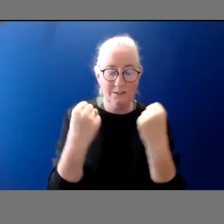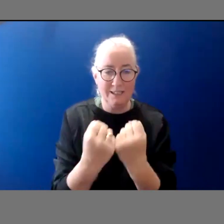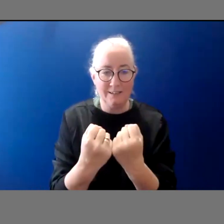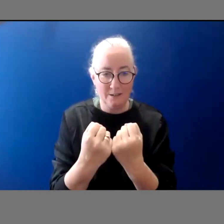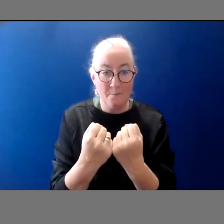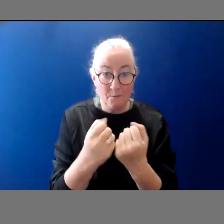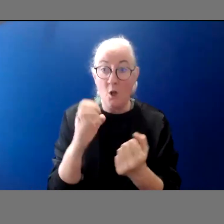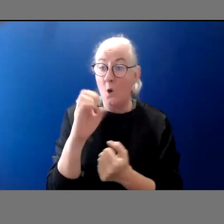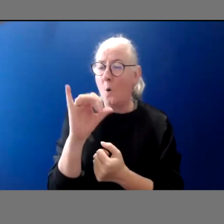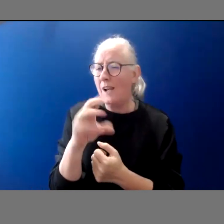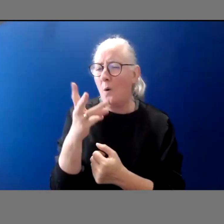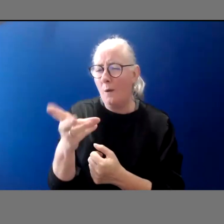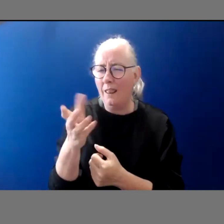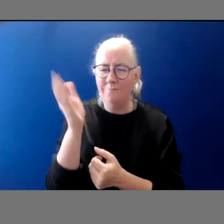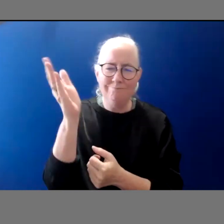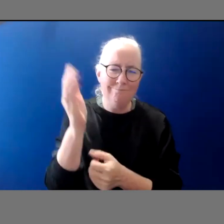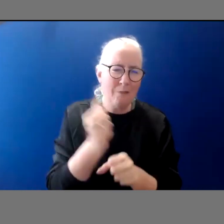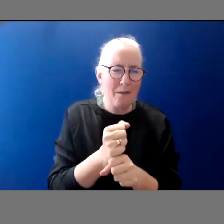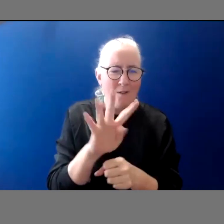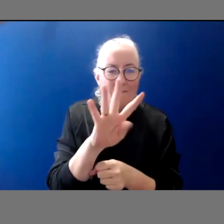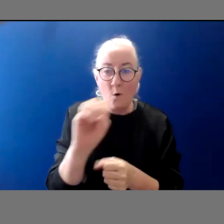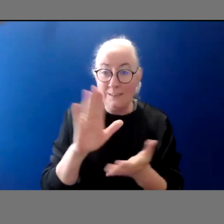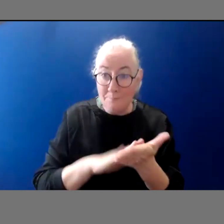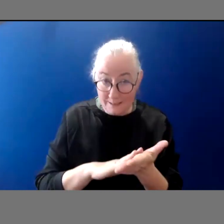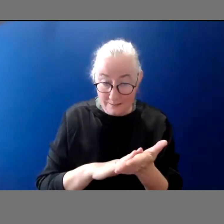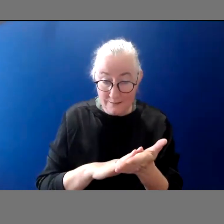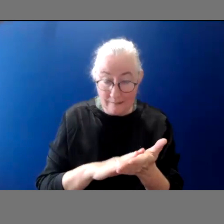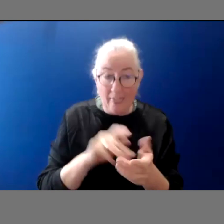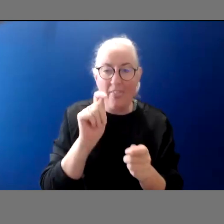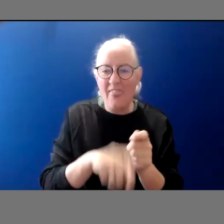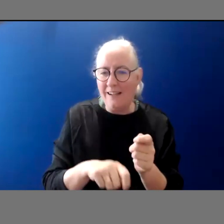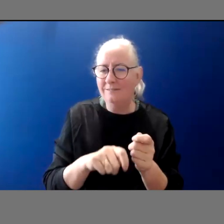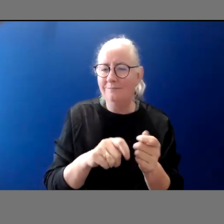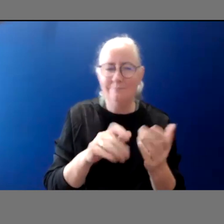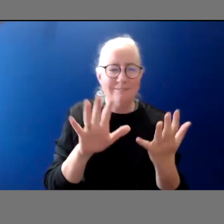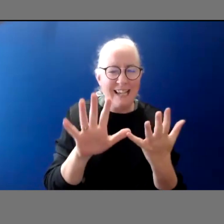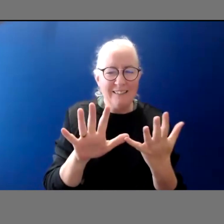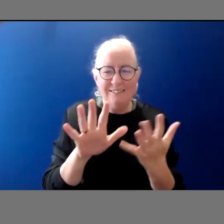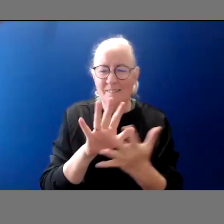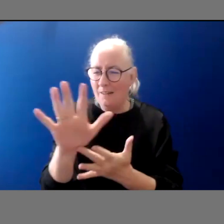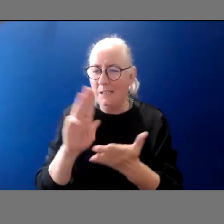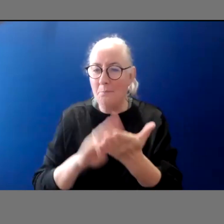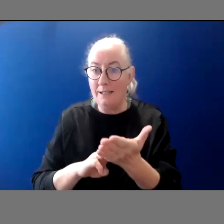Eoin will speak for about 40 minutes and we should have 10 to 15 minutes for questions at